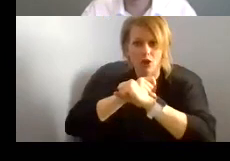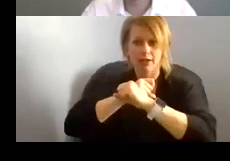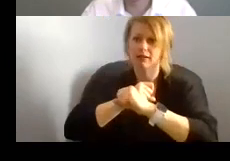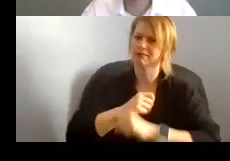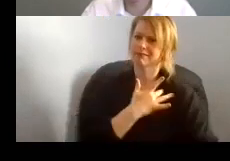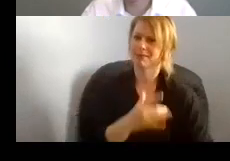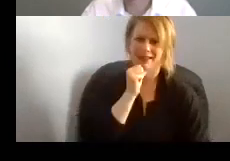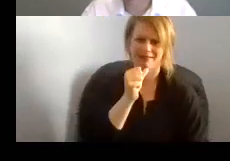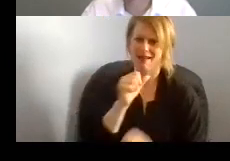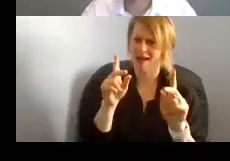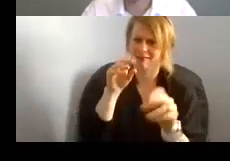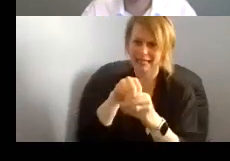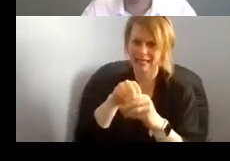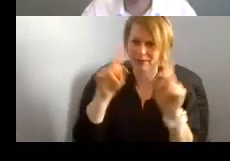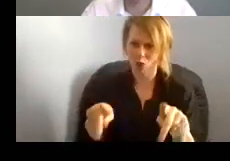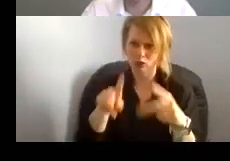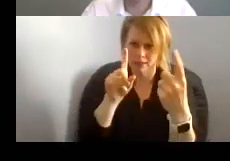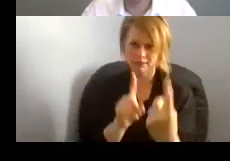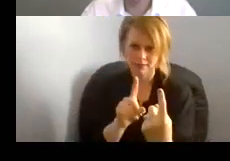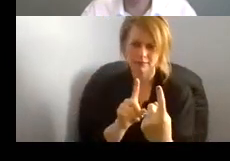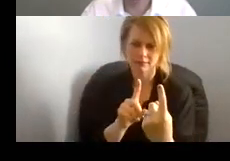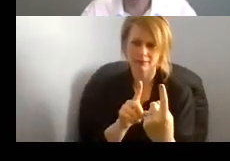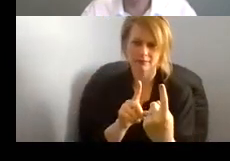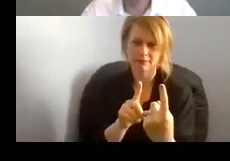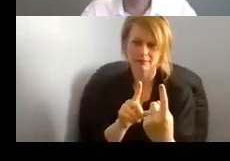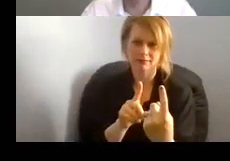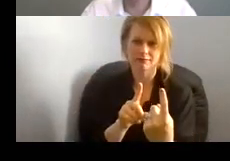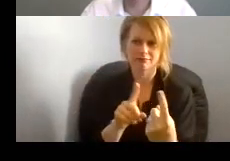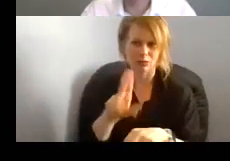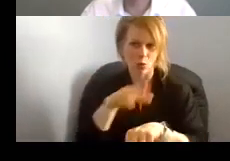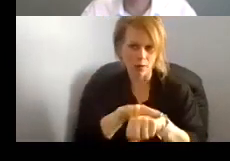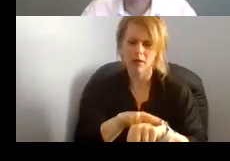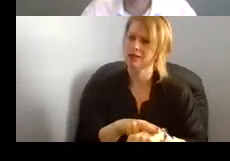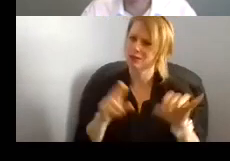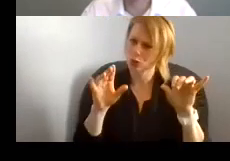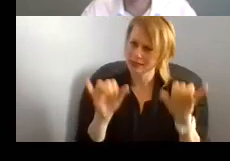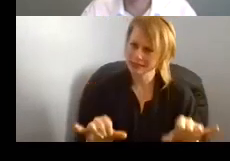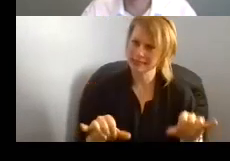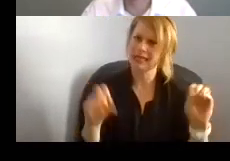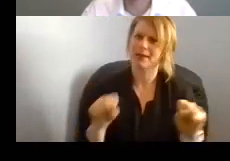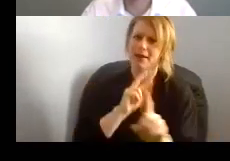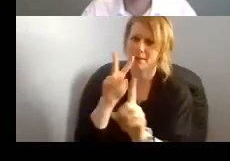even outside the context of a pandemic. These same strategies can be used during a pandemic when school closures